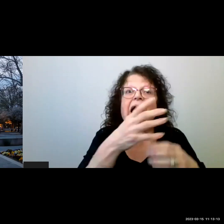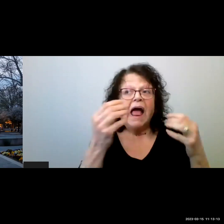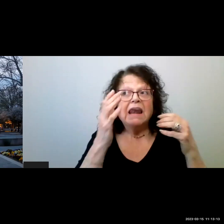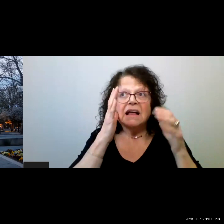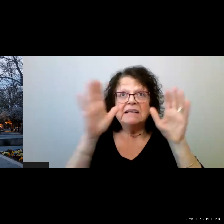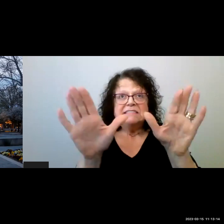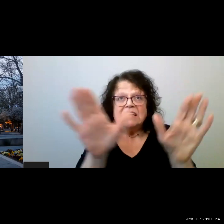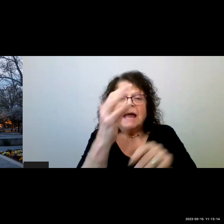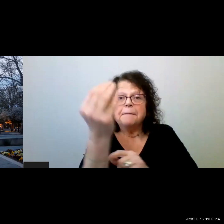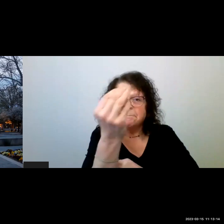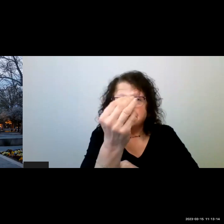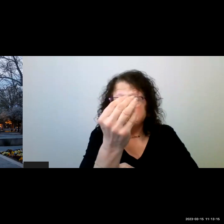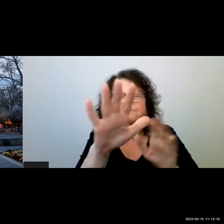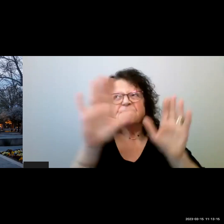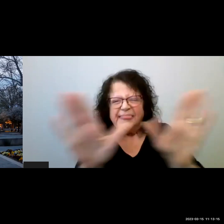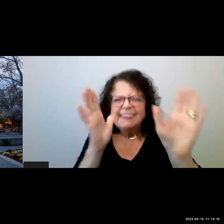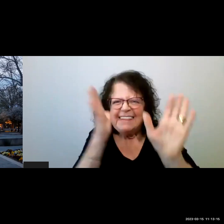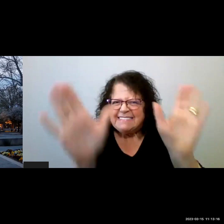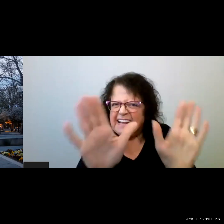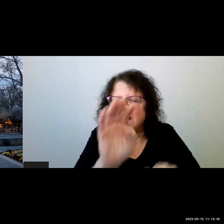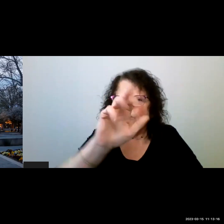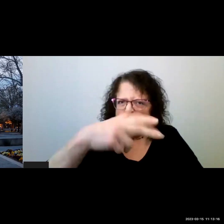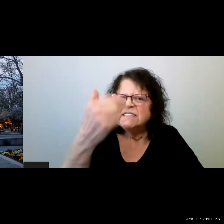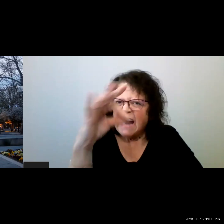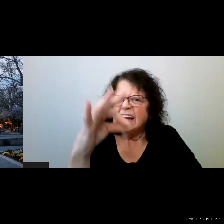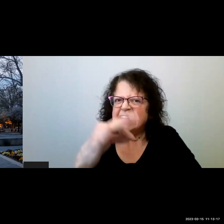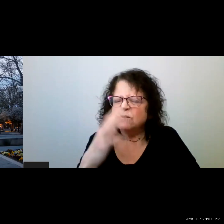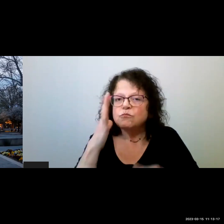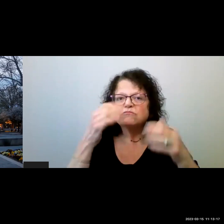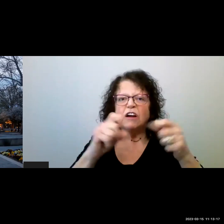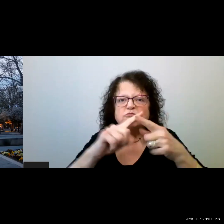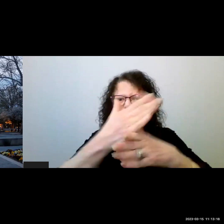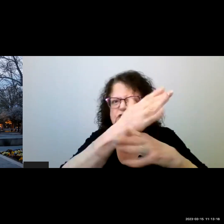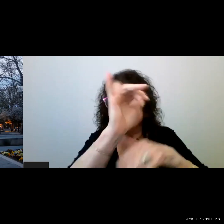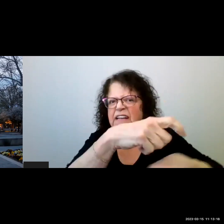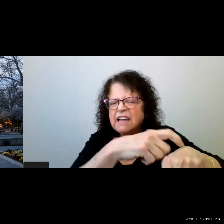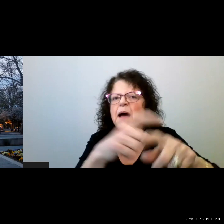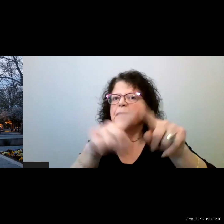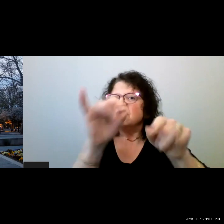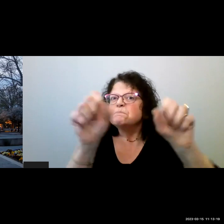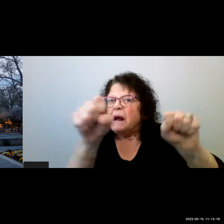If possible, please fill it out today. You can feel free to share the survey link with